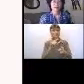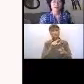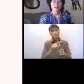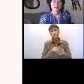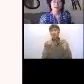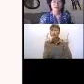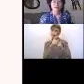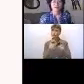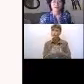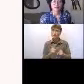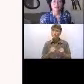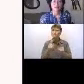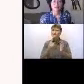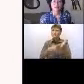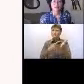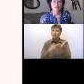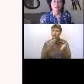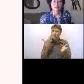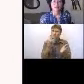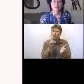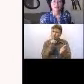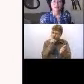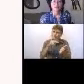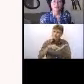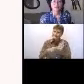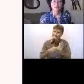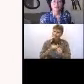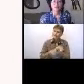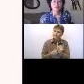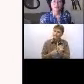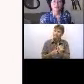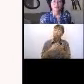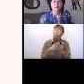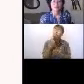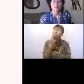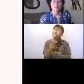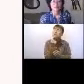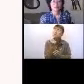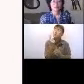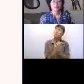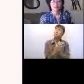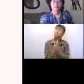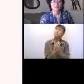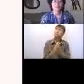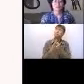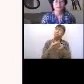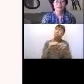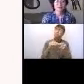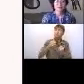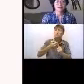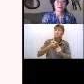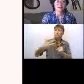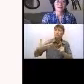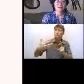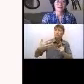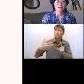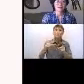as well. So, anyone who'd like to take a crack at racialized? And this could be for someone